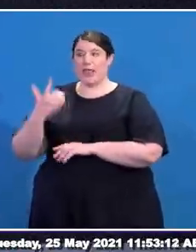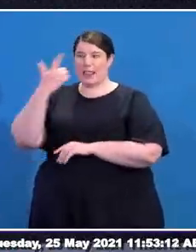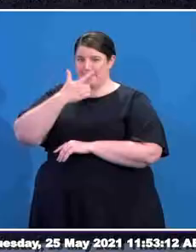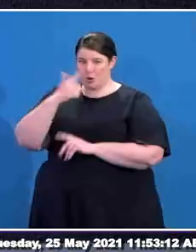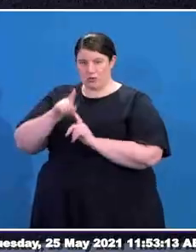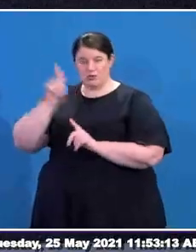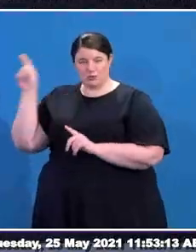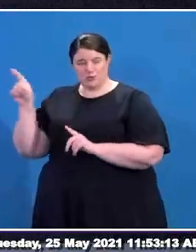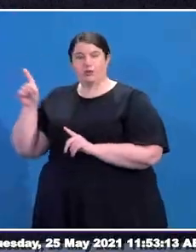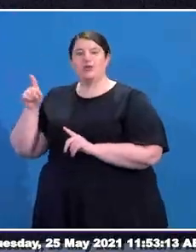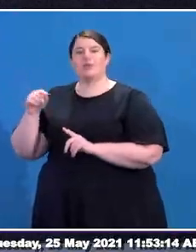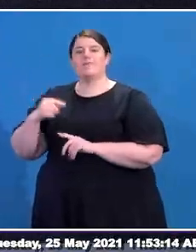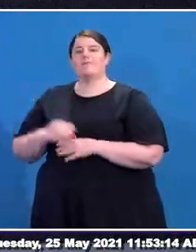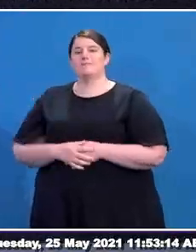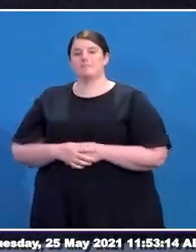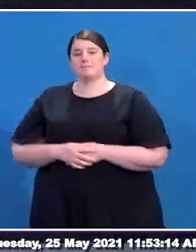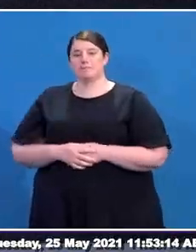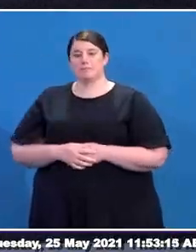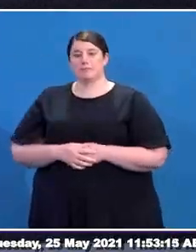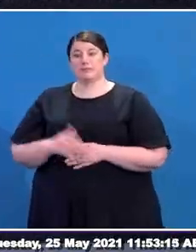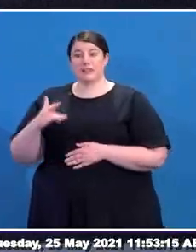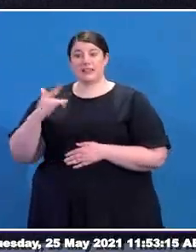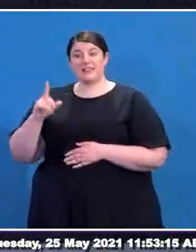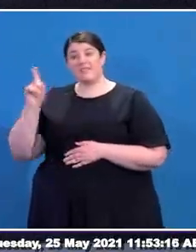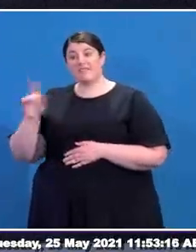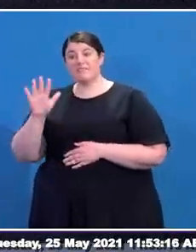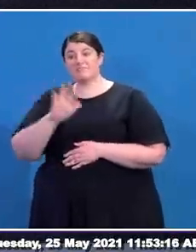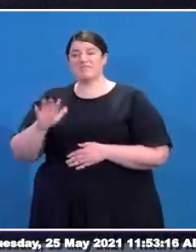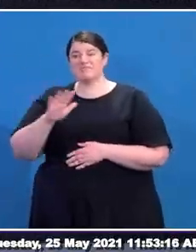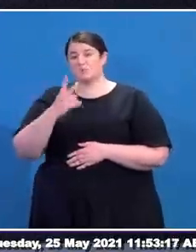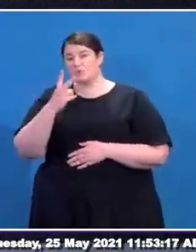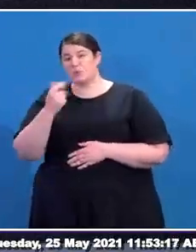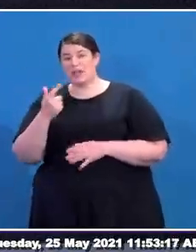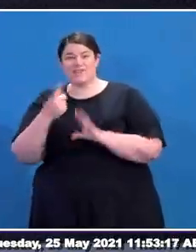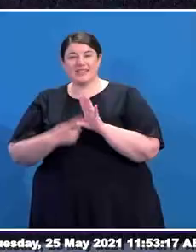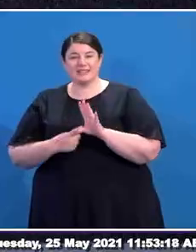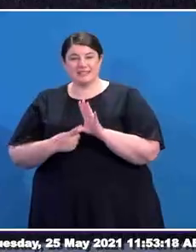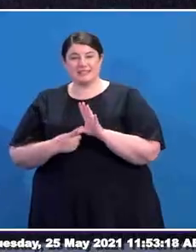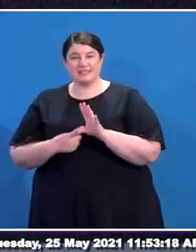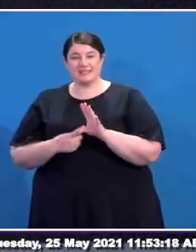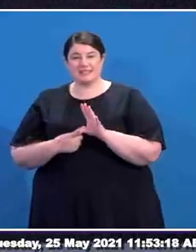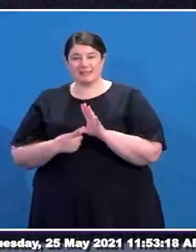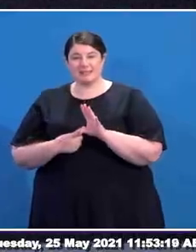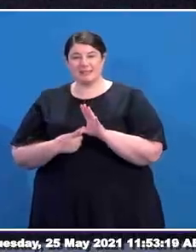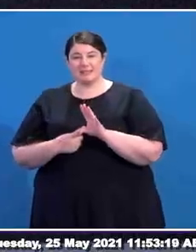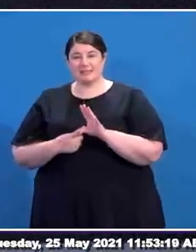and we lived there for two and a half years. That was 18 years after we lived in New Zealand.